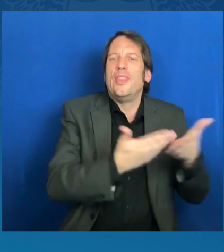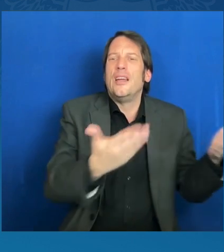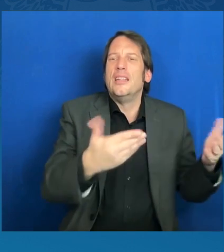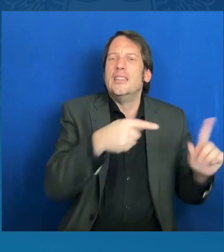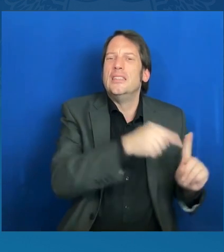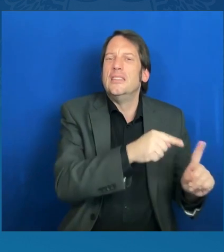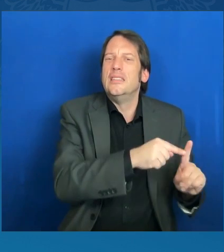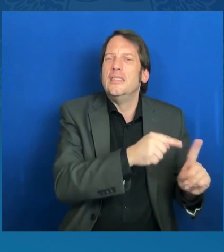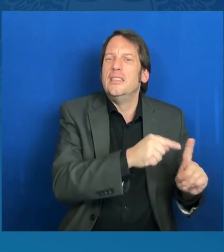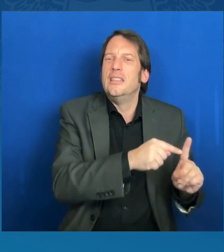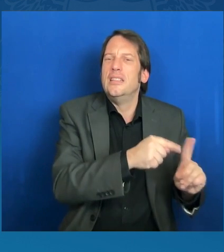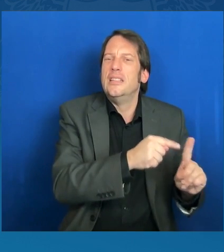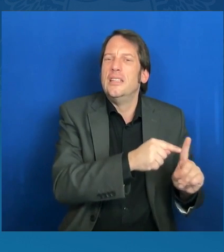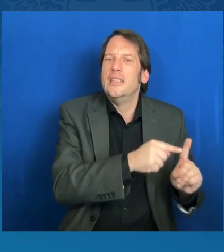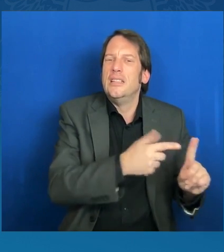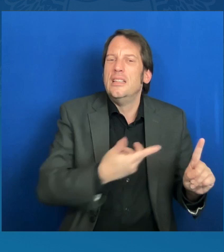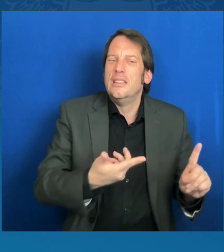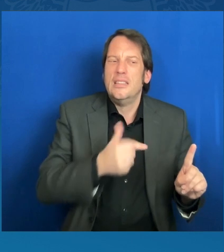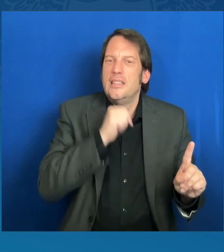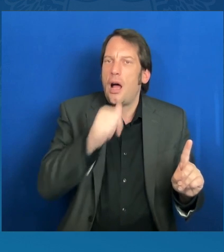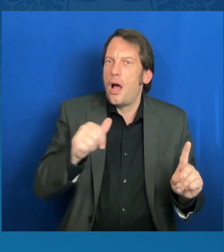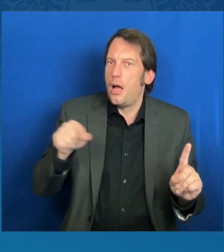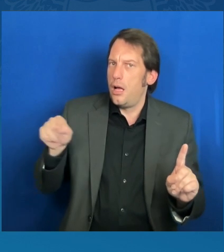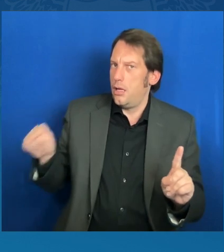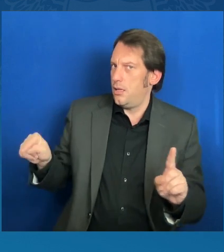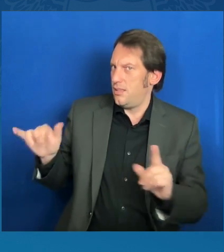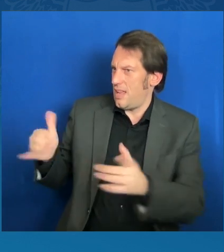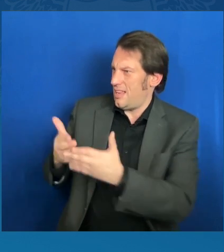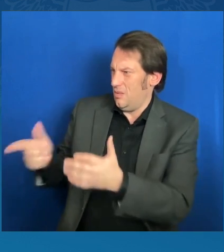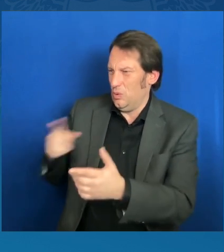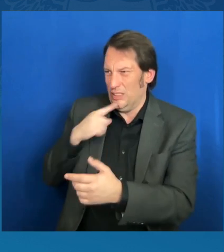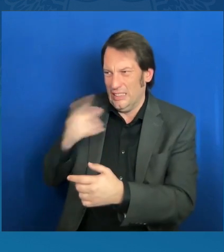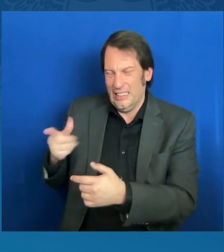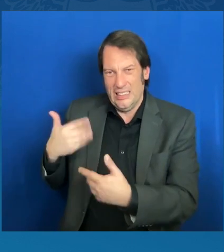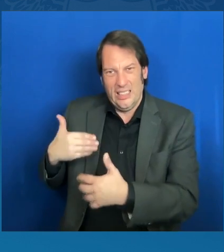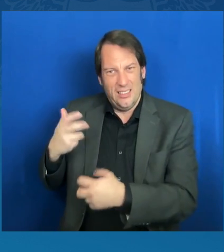It takes a very special person to, with clear eyes,